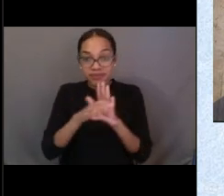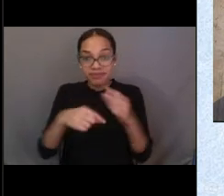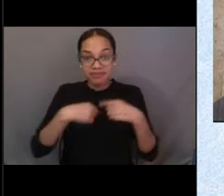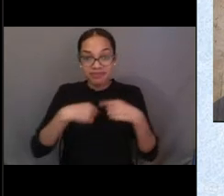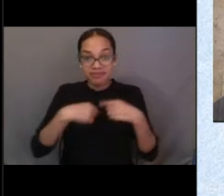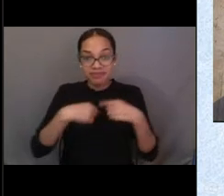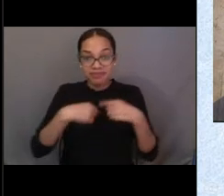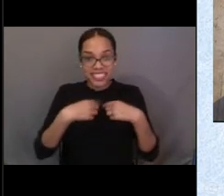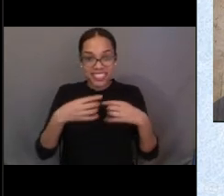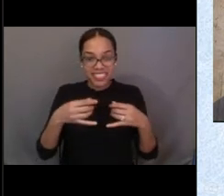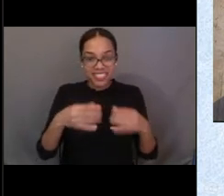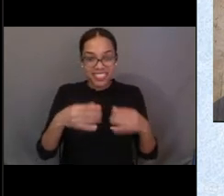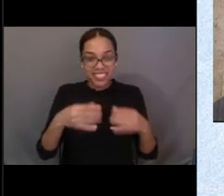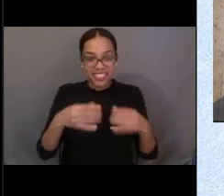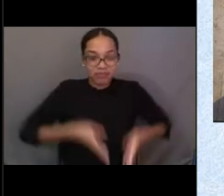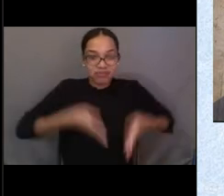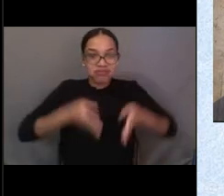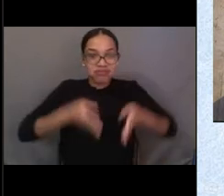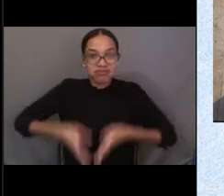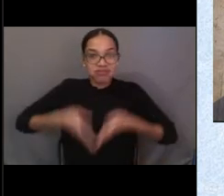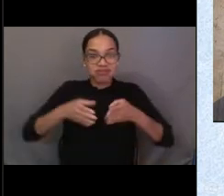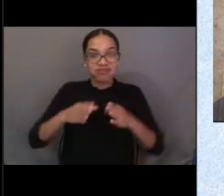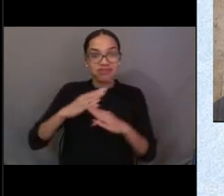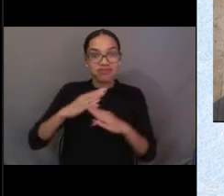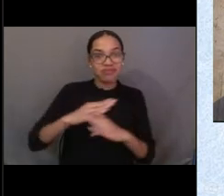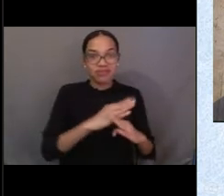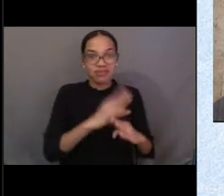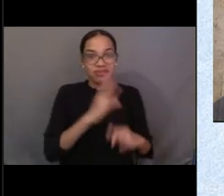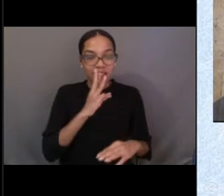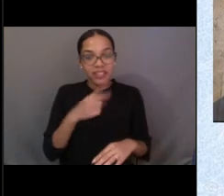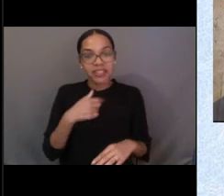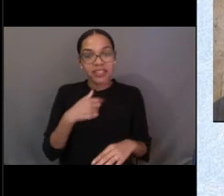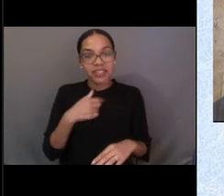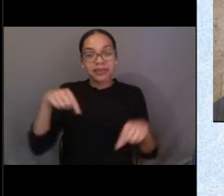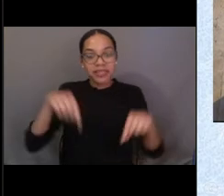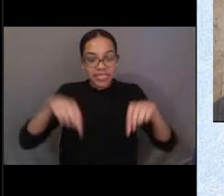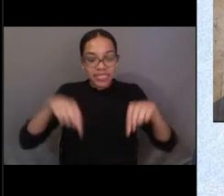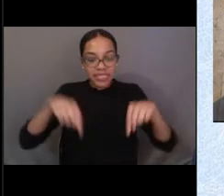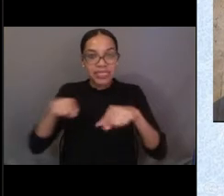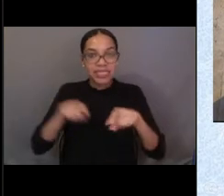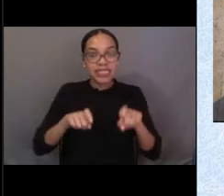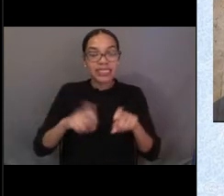collecting data from one of these instruments. If you look at this photo,